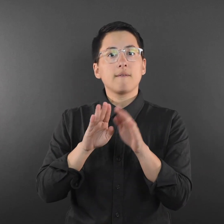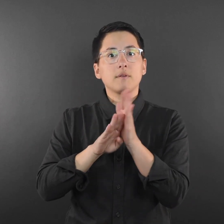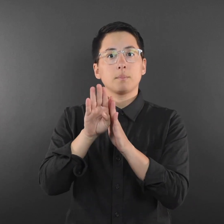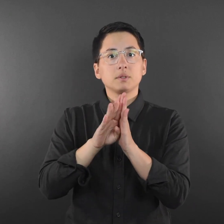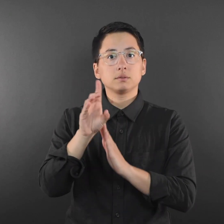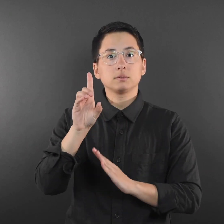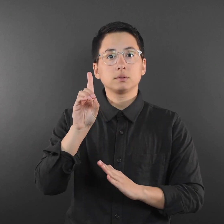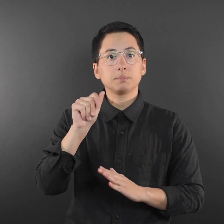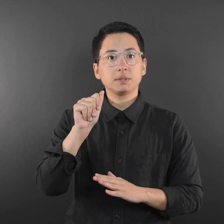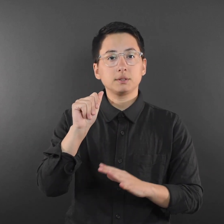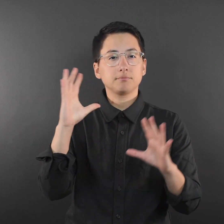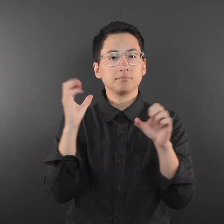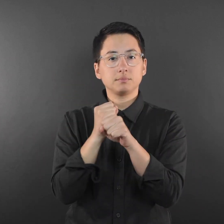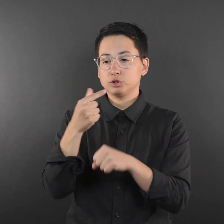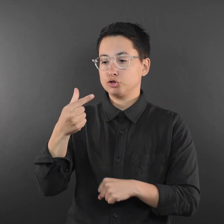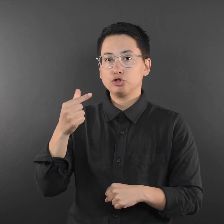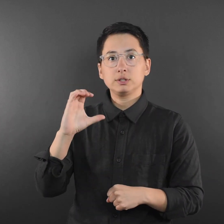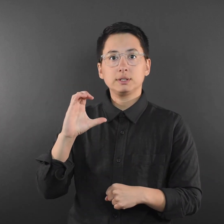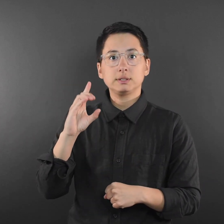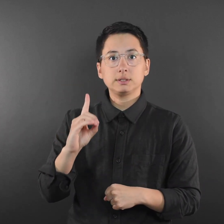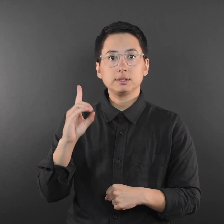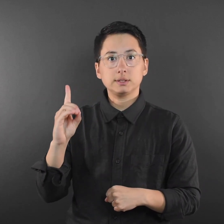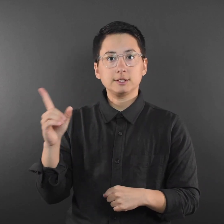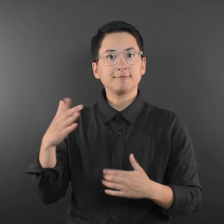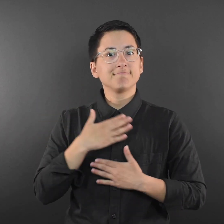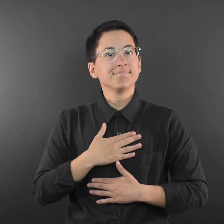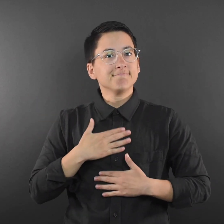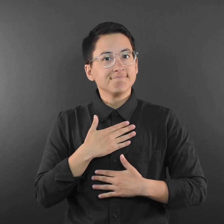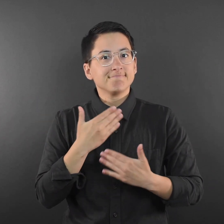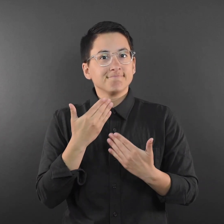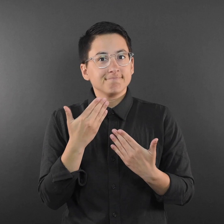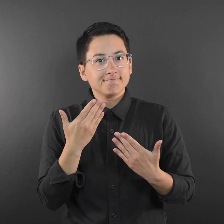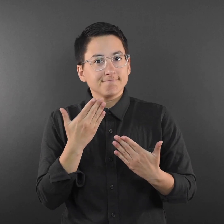The Governor's Council on Developmental Disabilities (GCDD) is pleased to announce